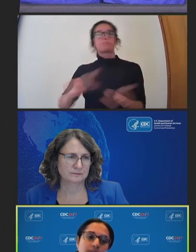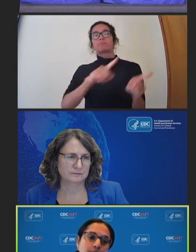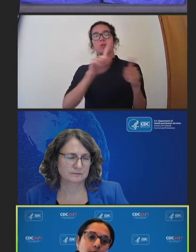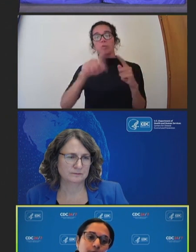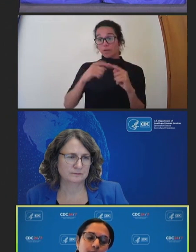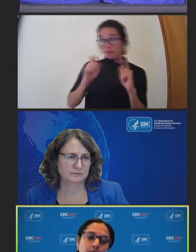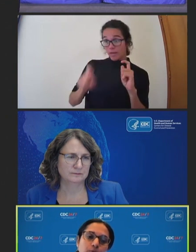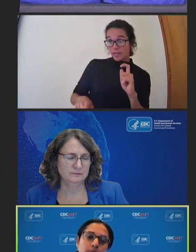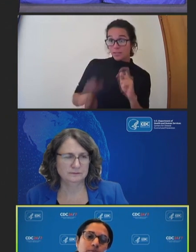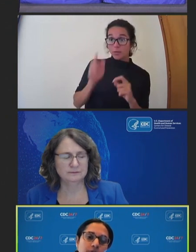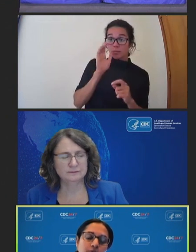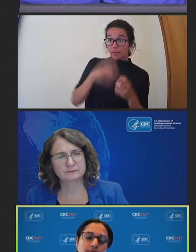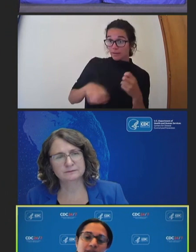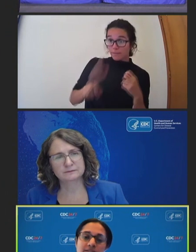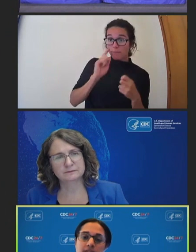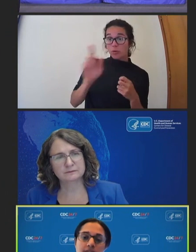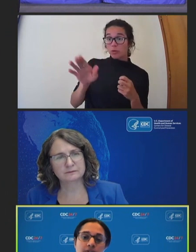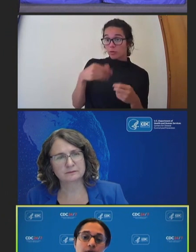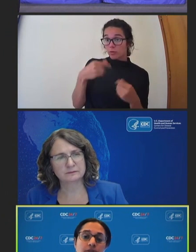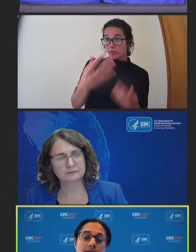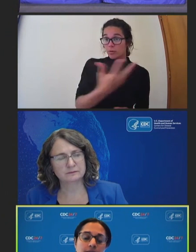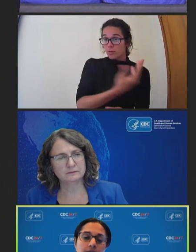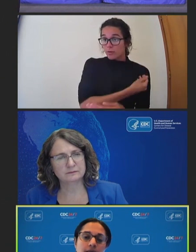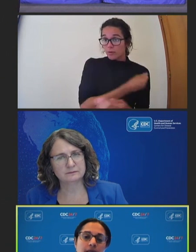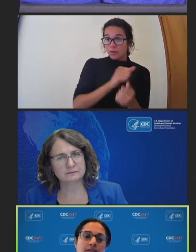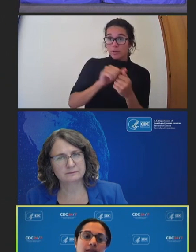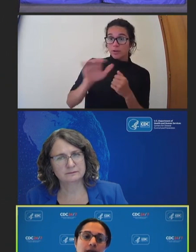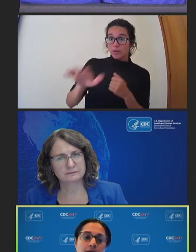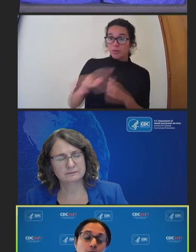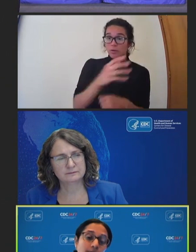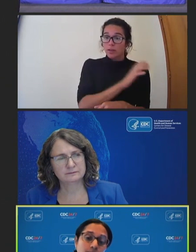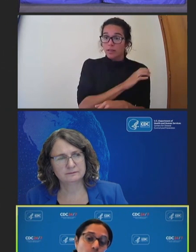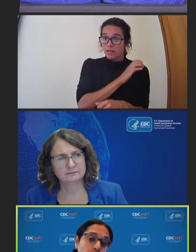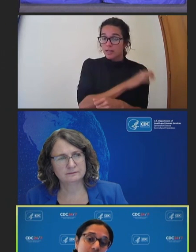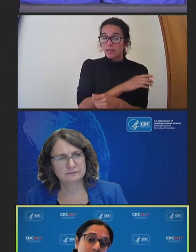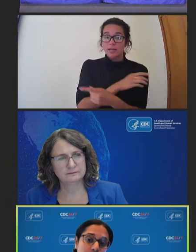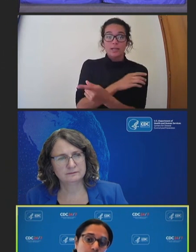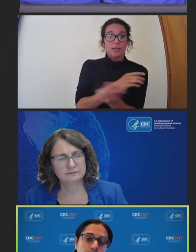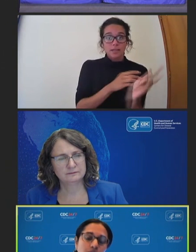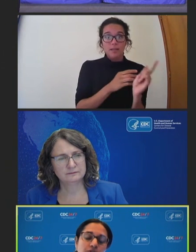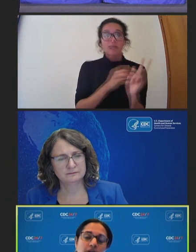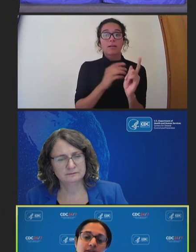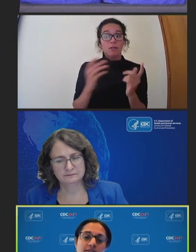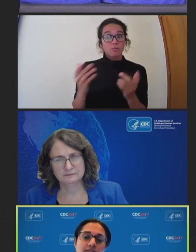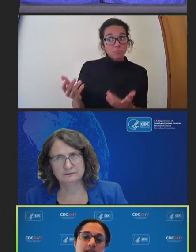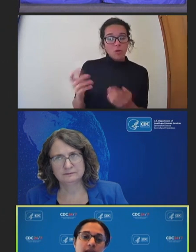be difficult for you to administer vaccines in your clinic once this is commercialized?" They